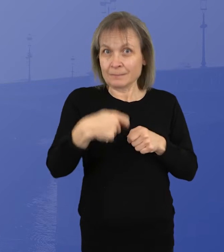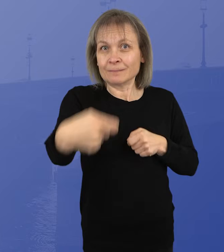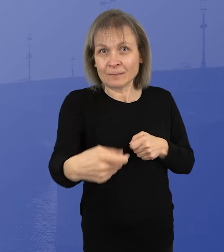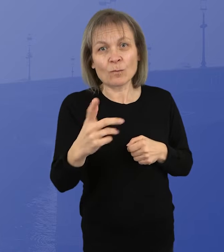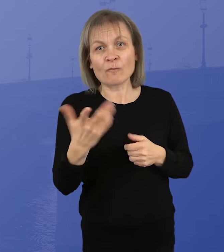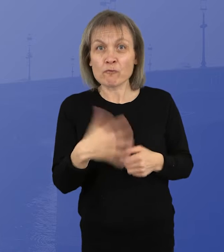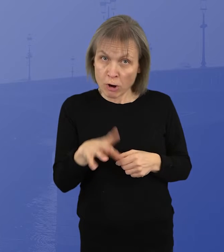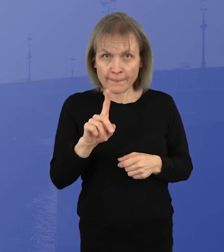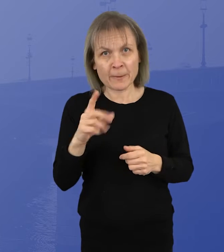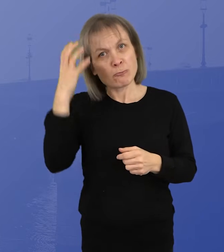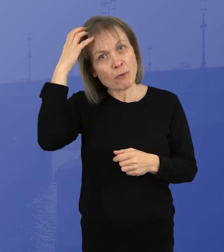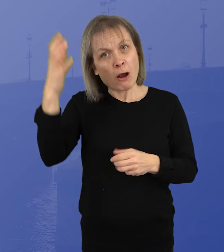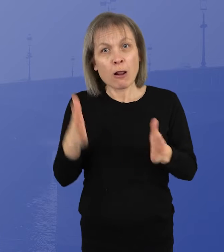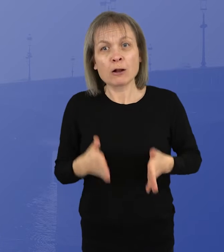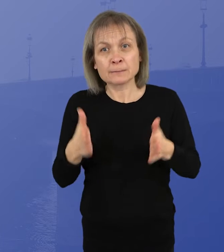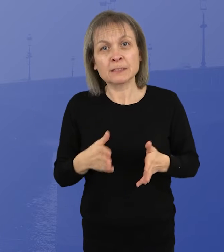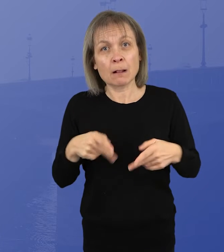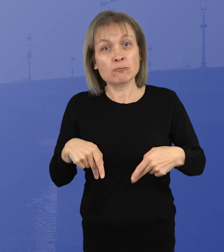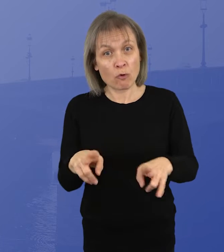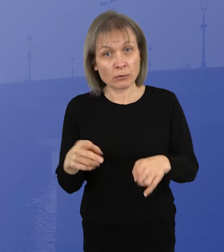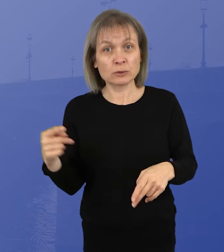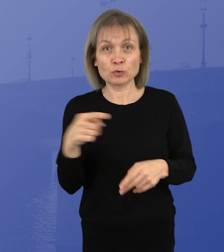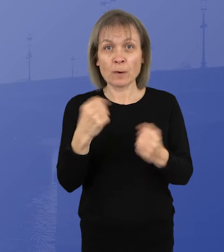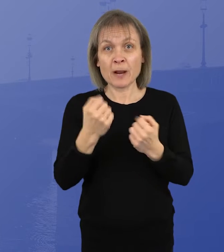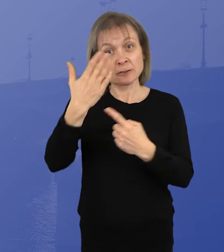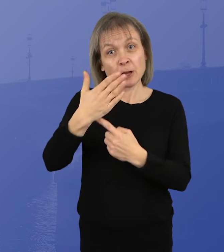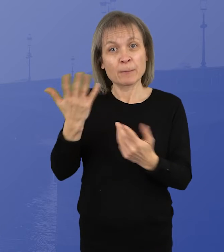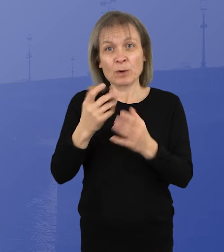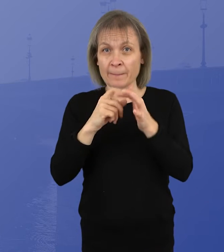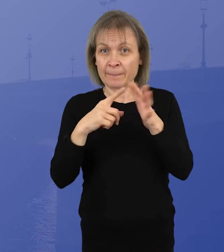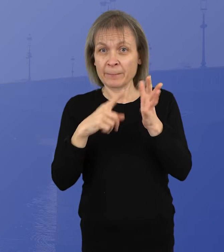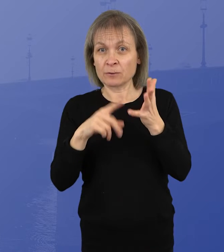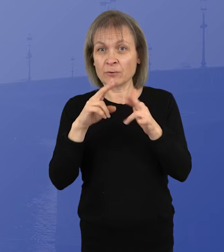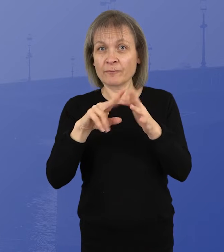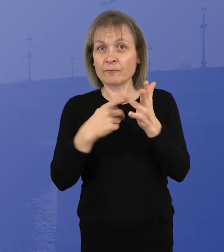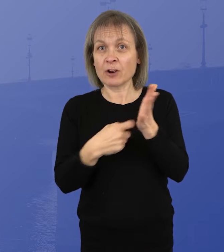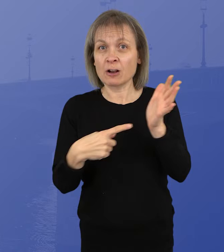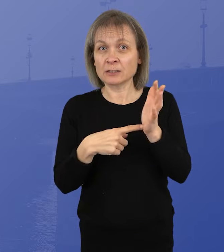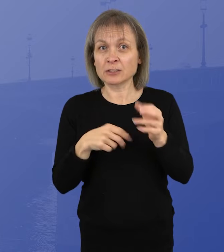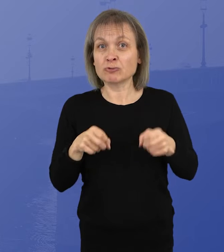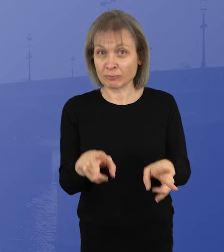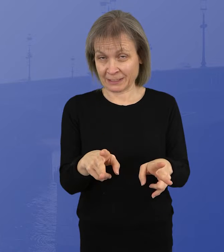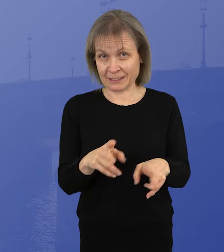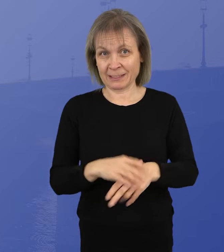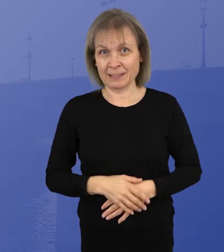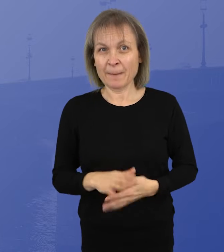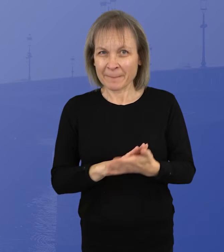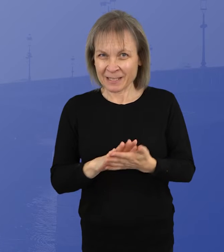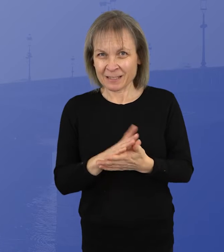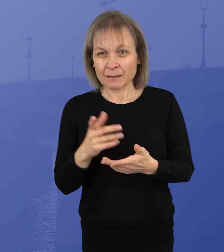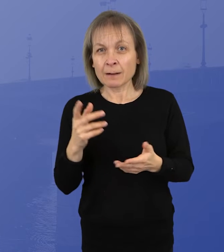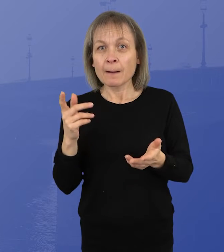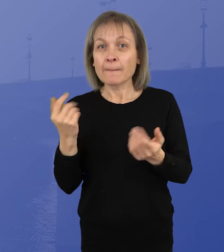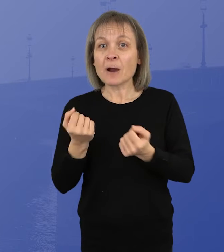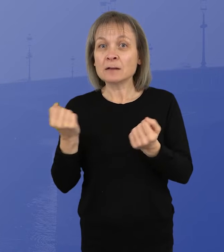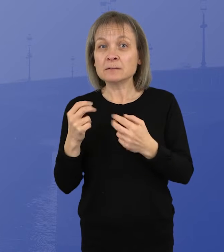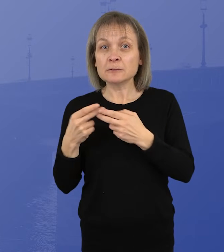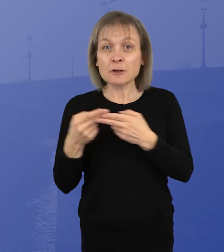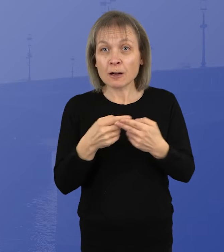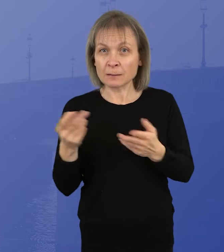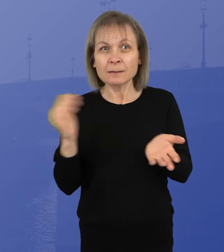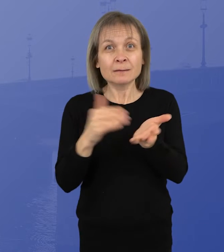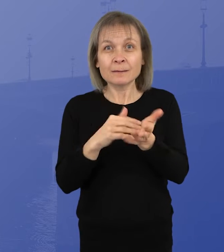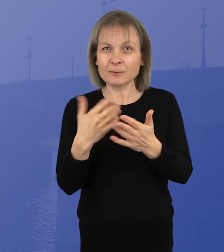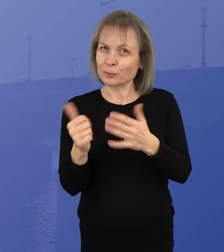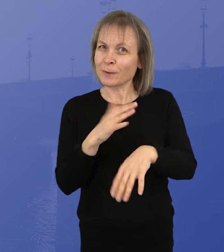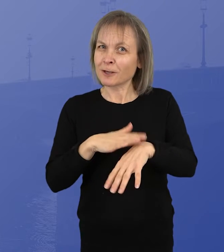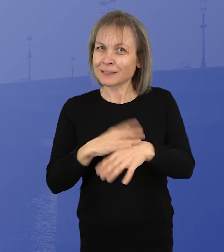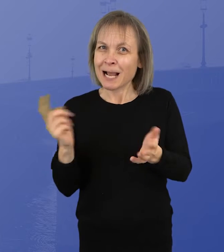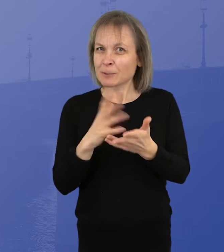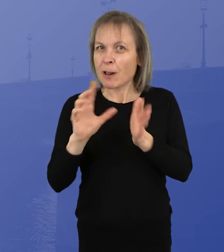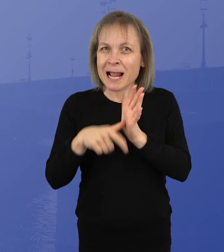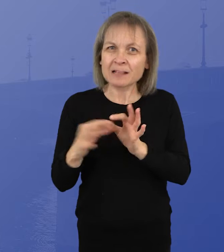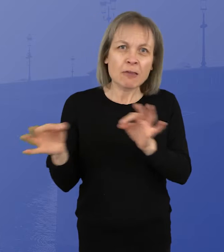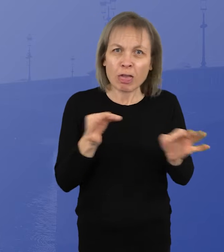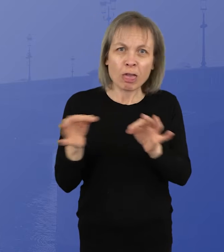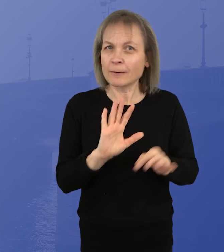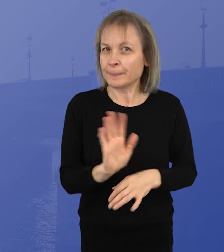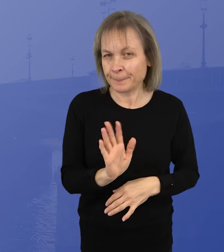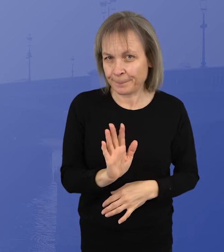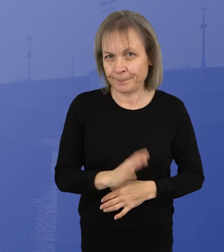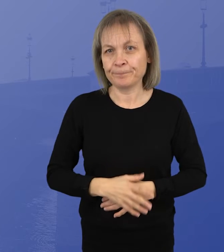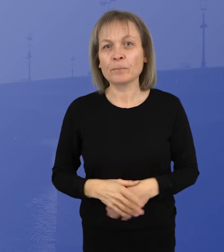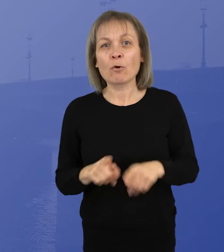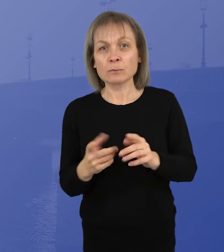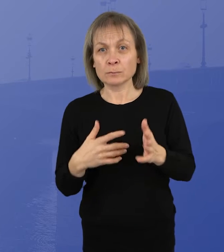Royal Hospital Road to the bus stop at Beaufort Street, which should mean less delays to bus journeys in this area,